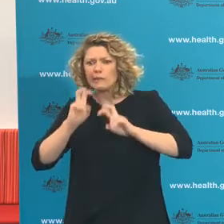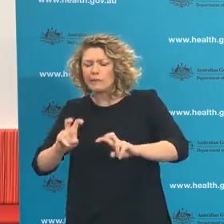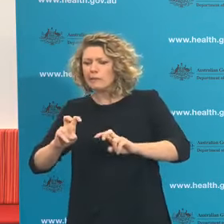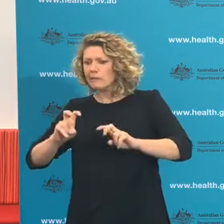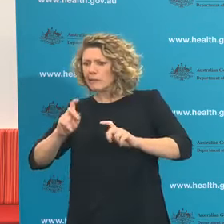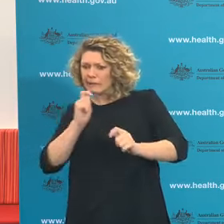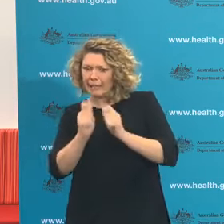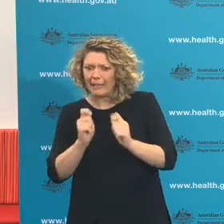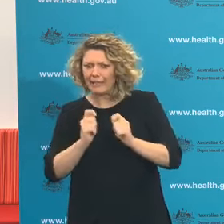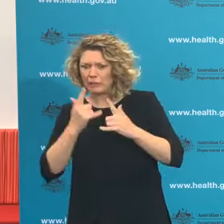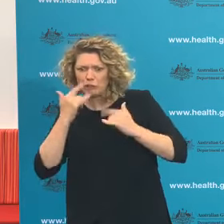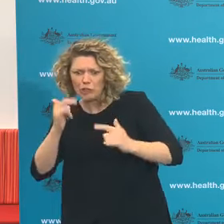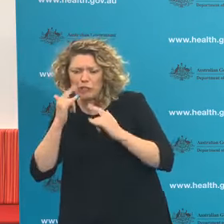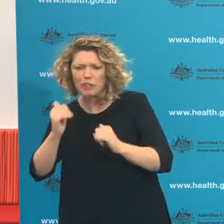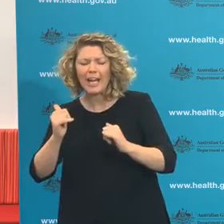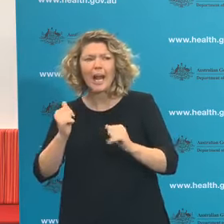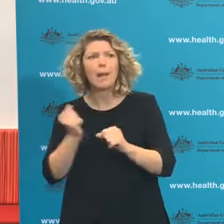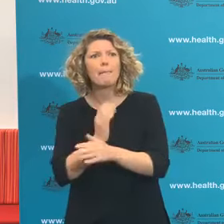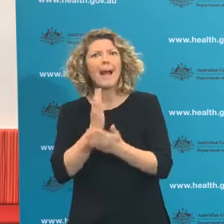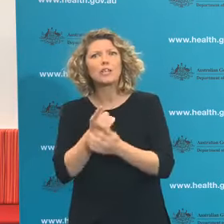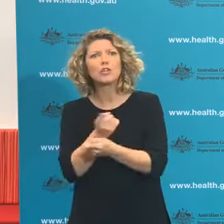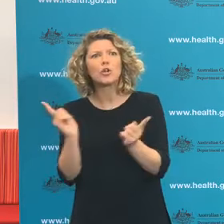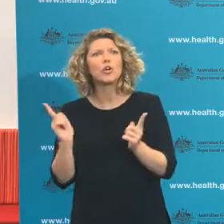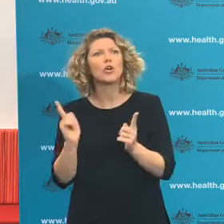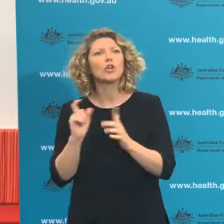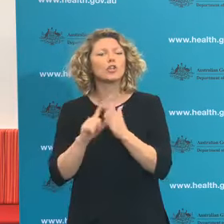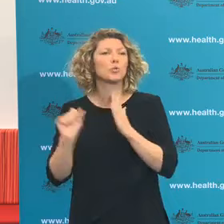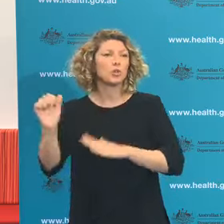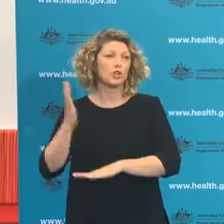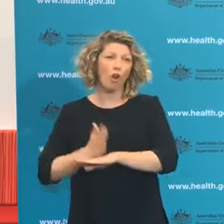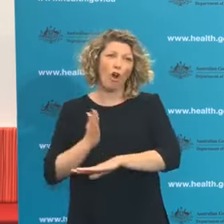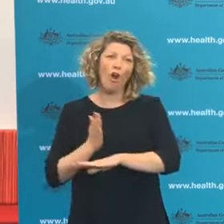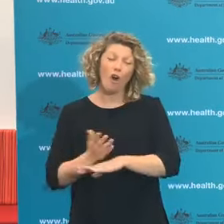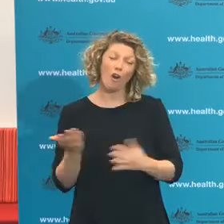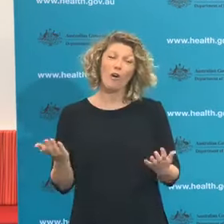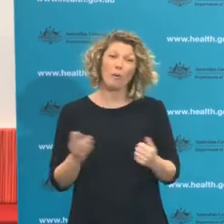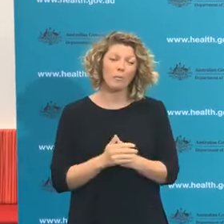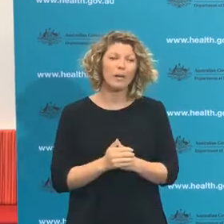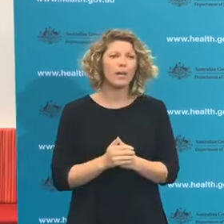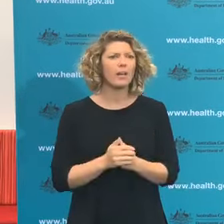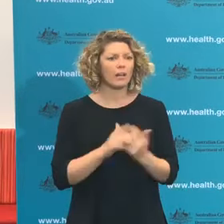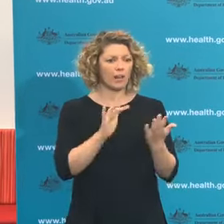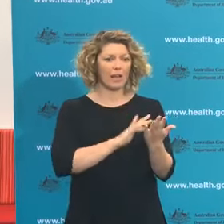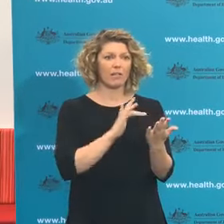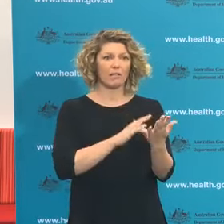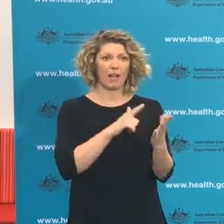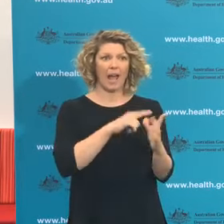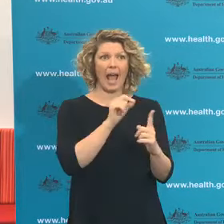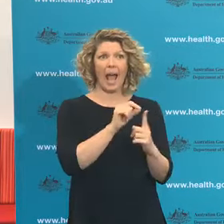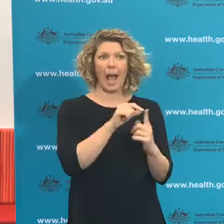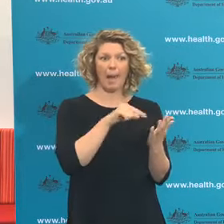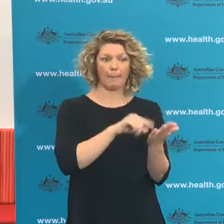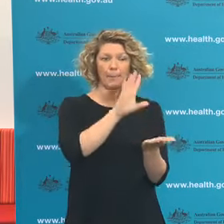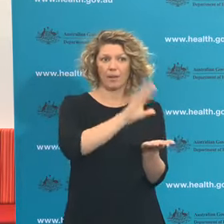is. And it is a no-risk, highly secure, very safe app and I've